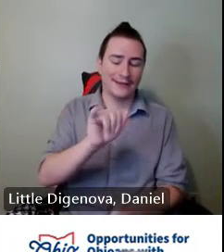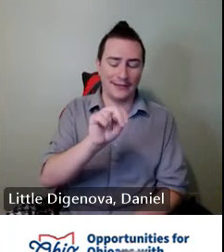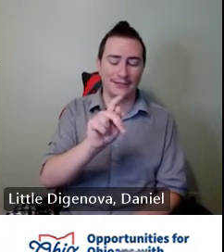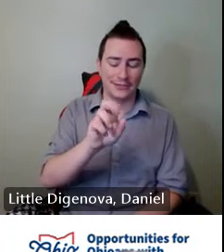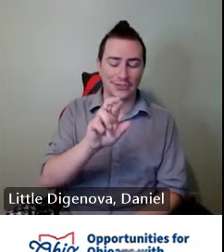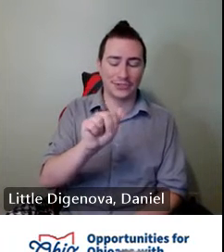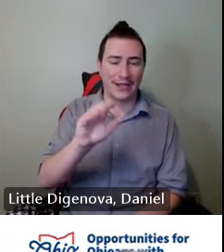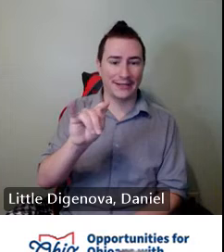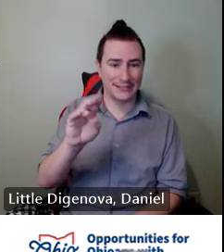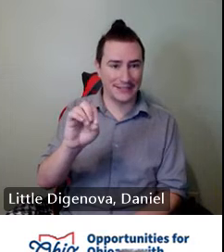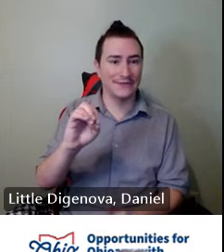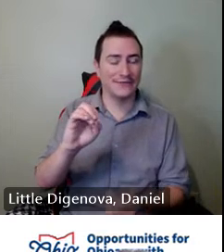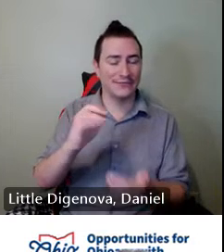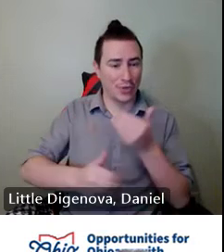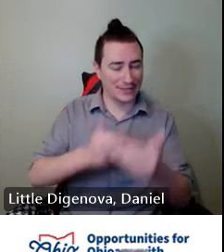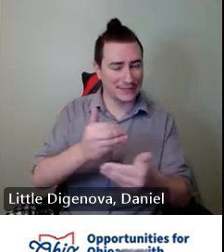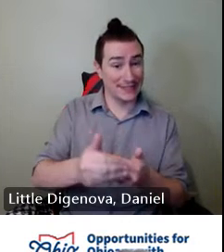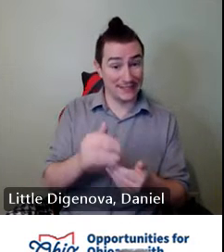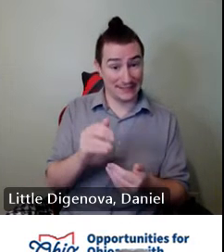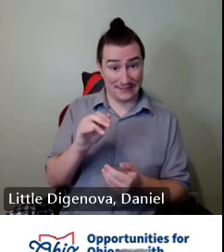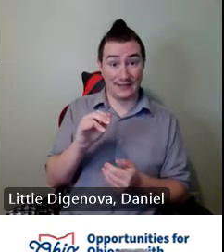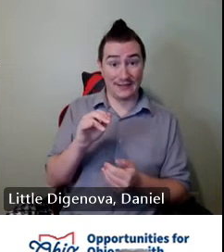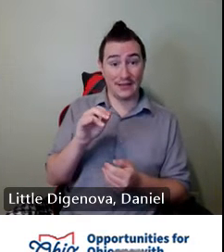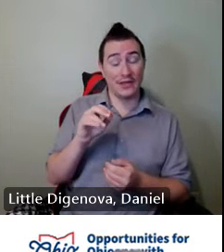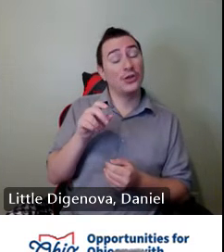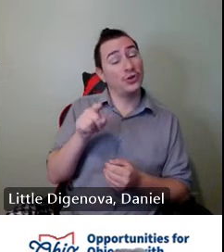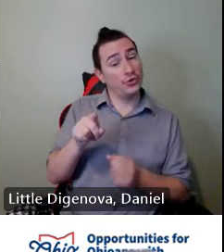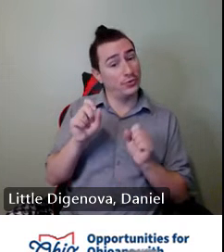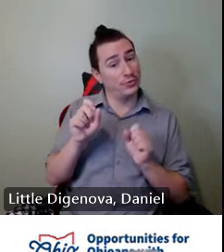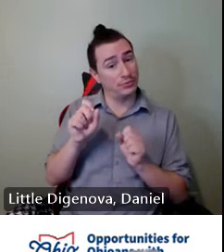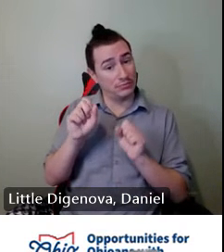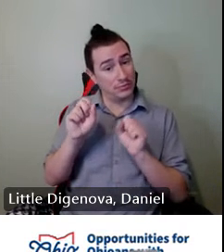when the disability is invisible or the need for the accommodation is invisible.